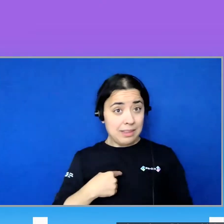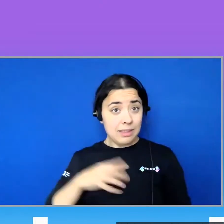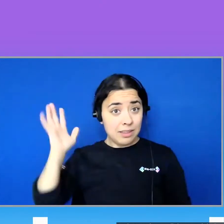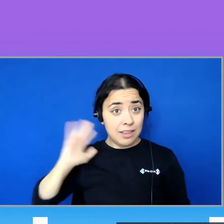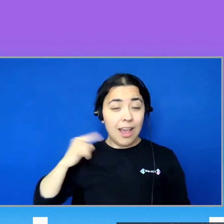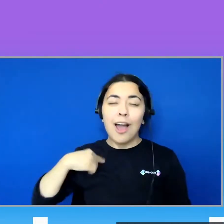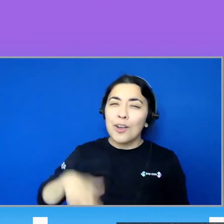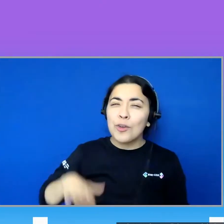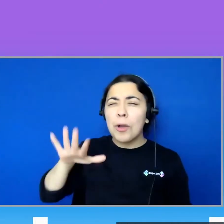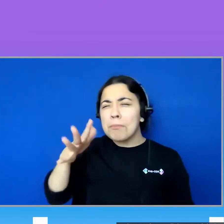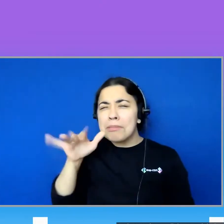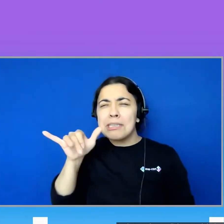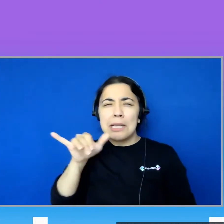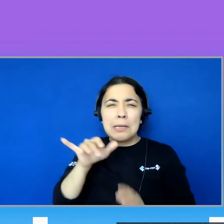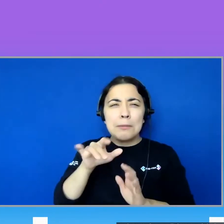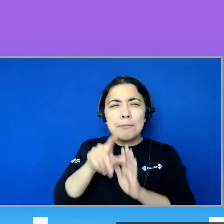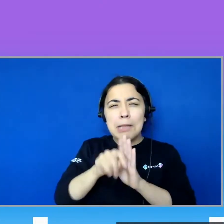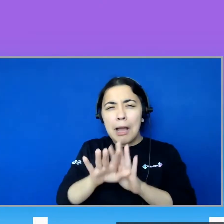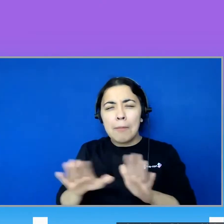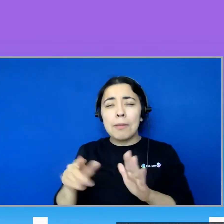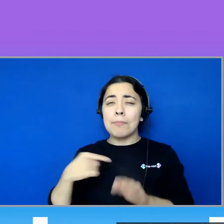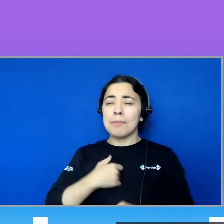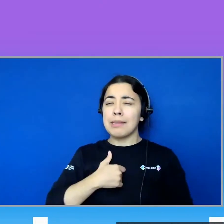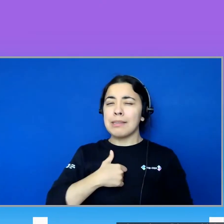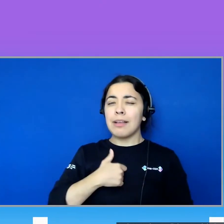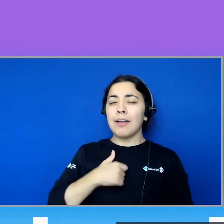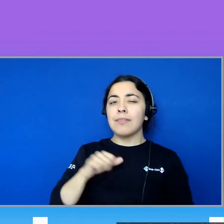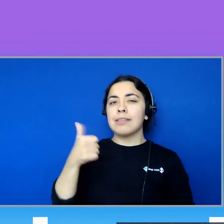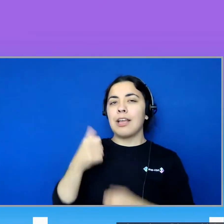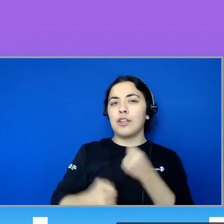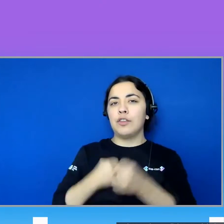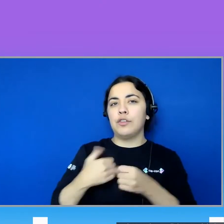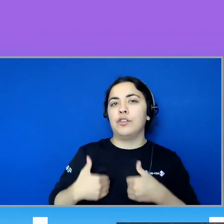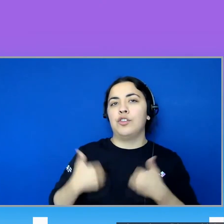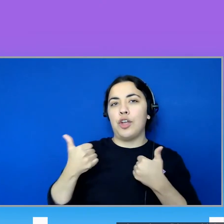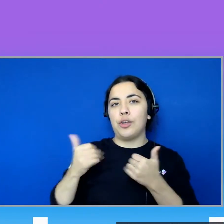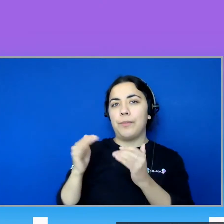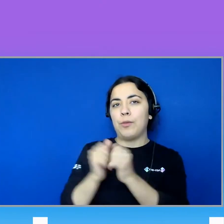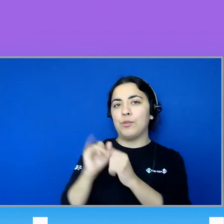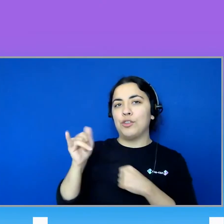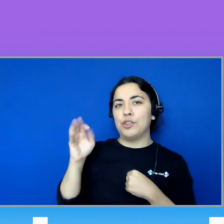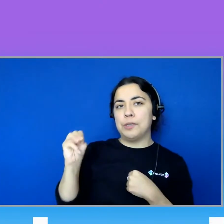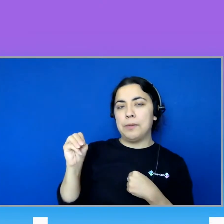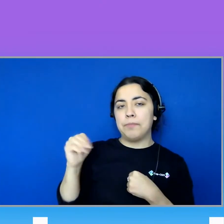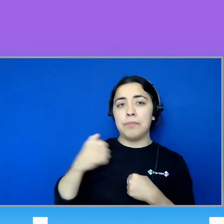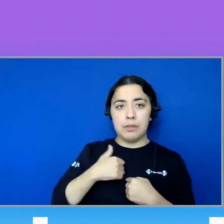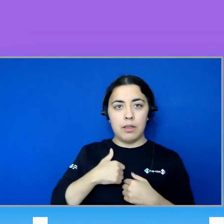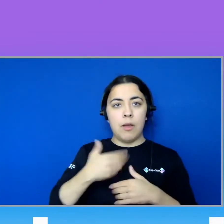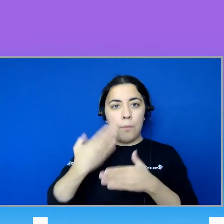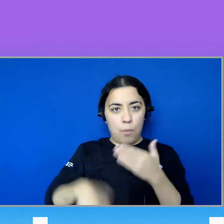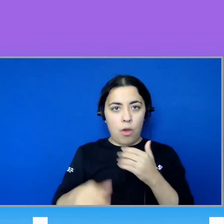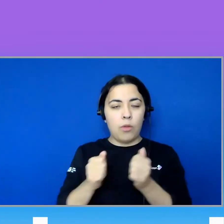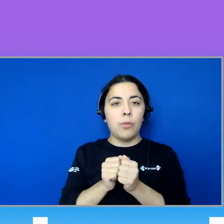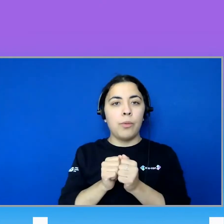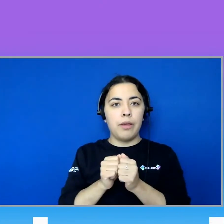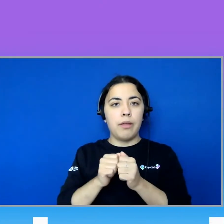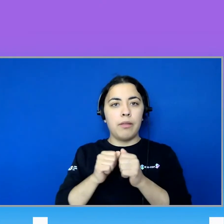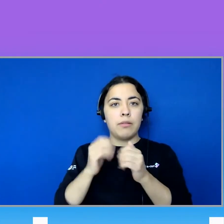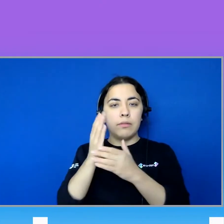in that same time. I'm about ten years younger than Jim. I was